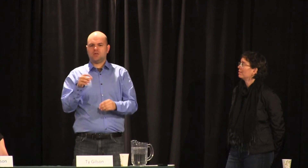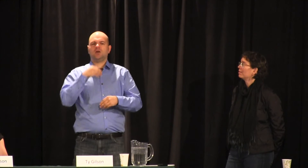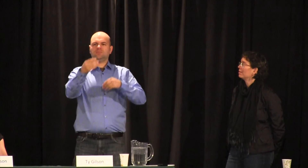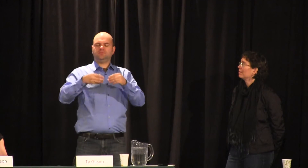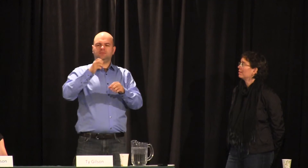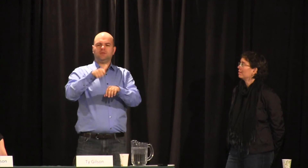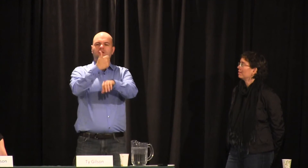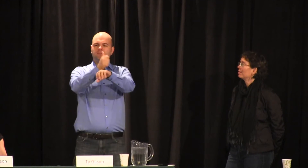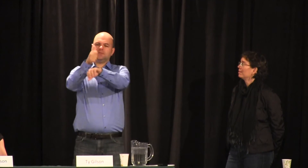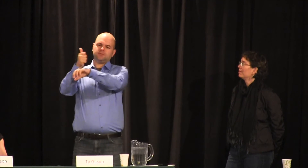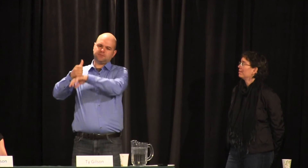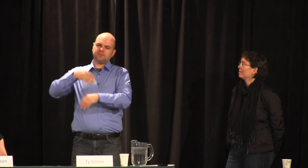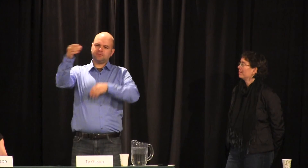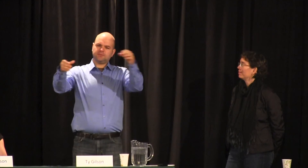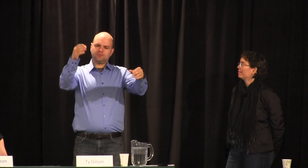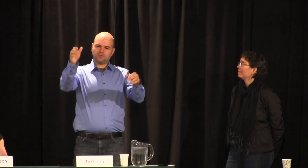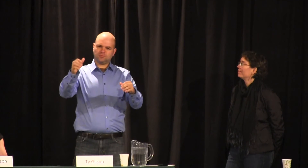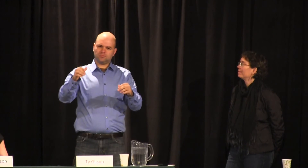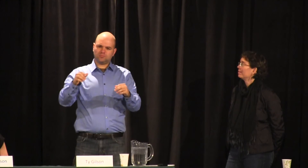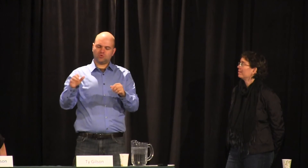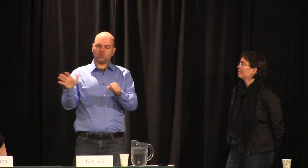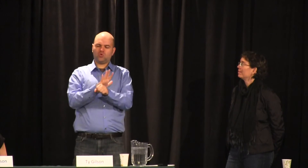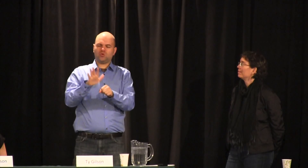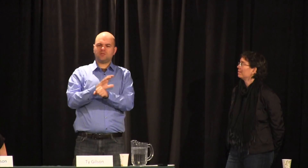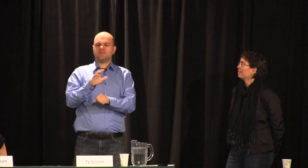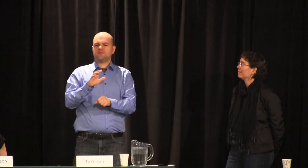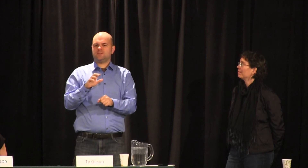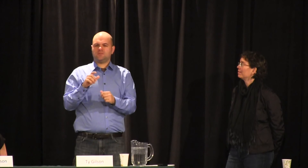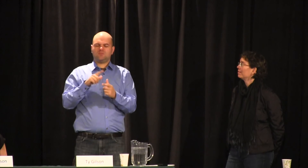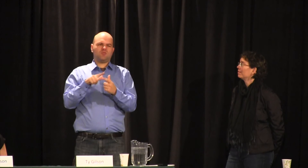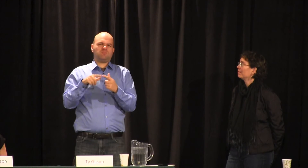And that was doing bagging. And of course the stocking. And making sure that